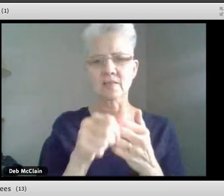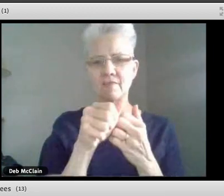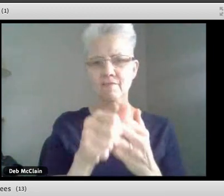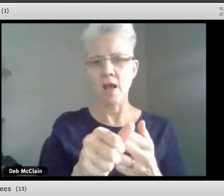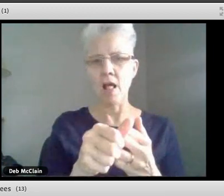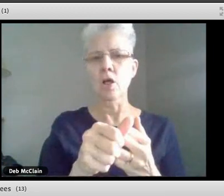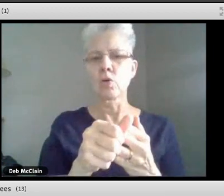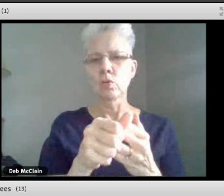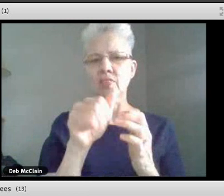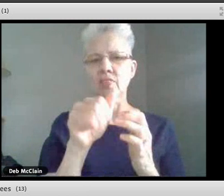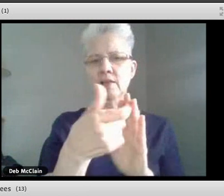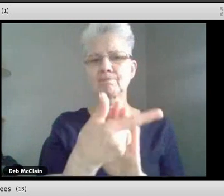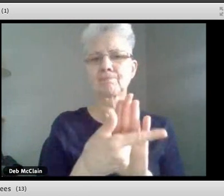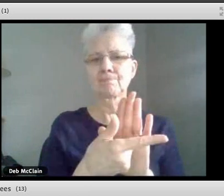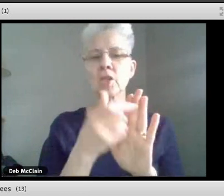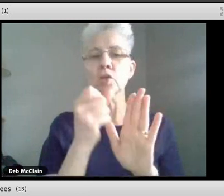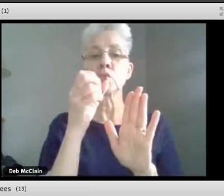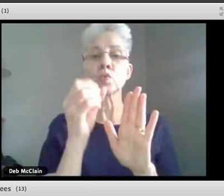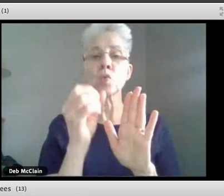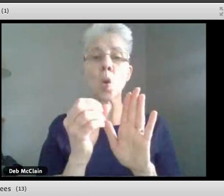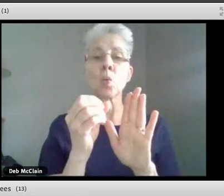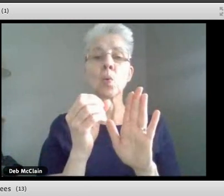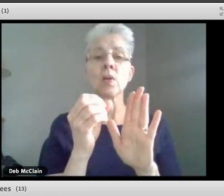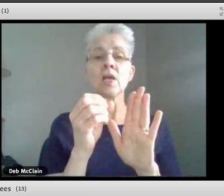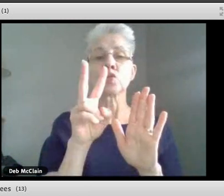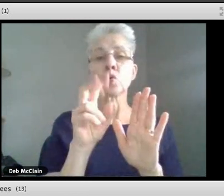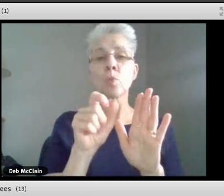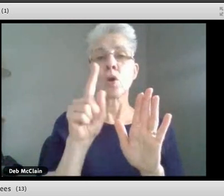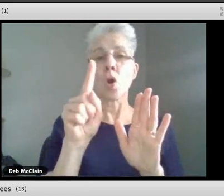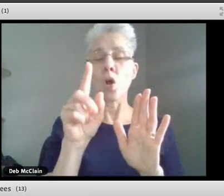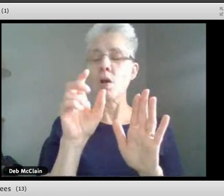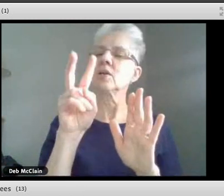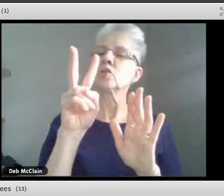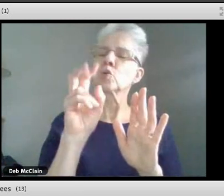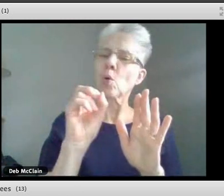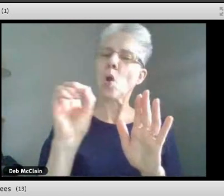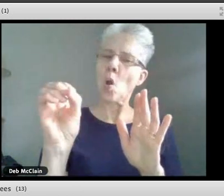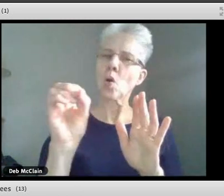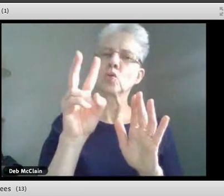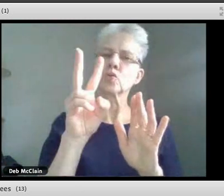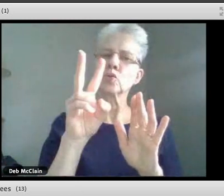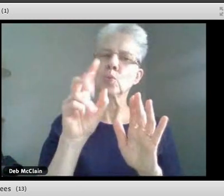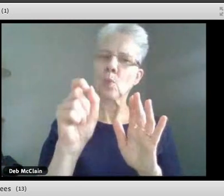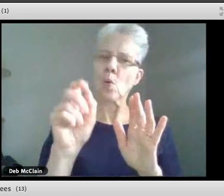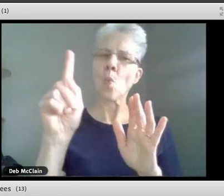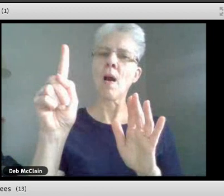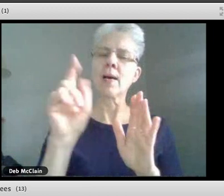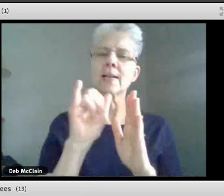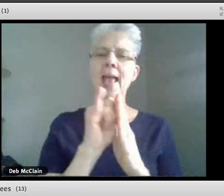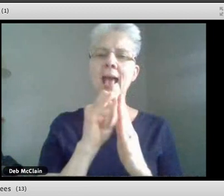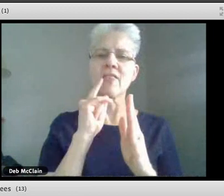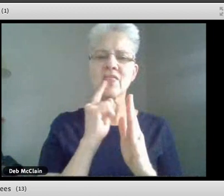So the 2.0 and 2.1 put out this success criteria for all of these different levels,